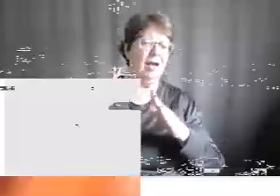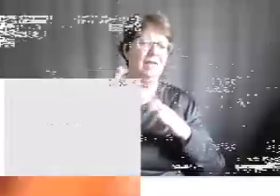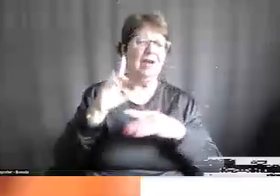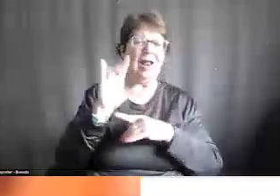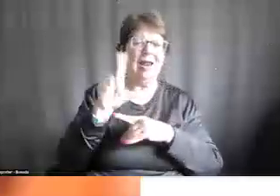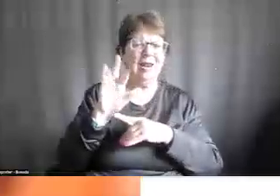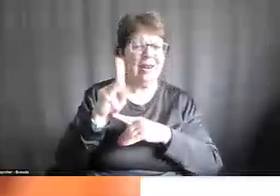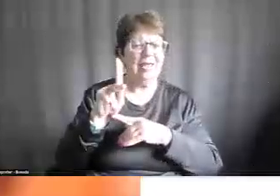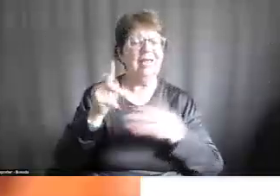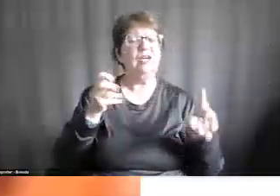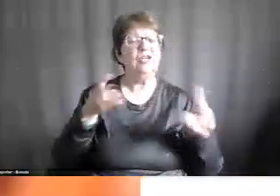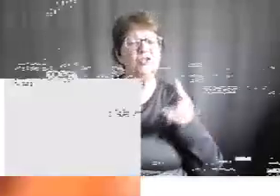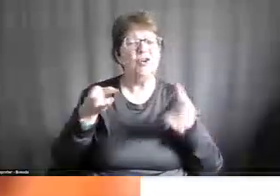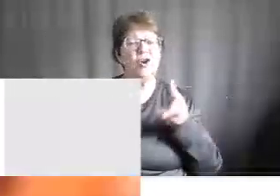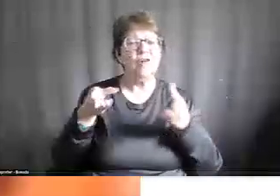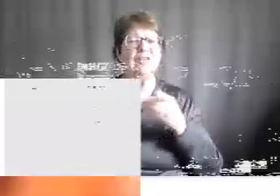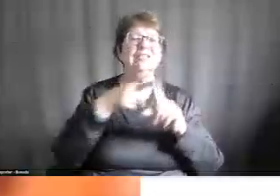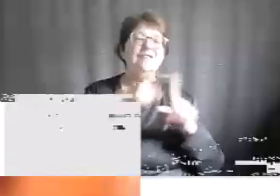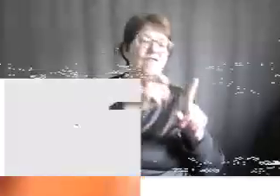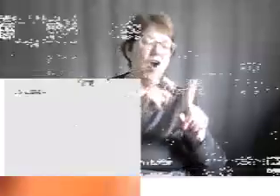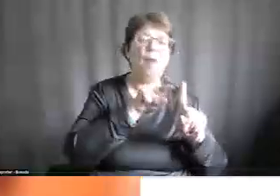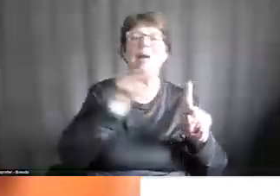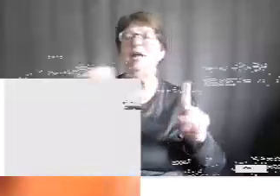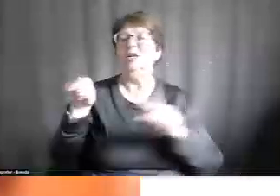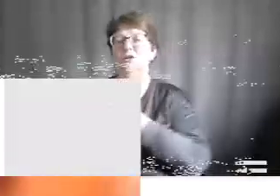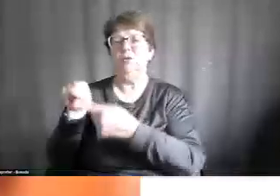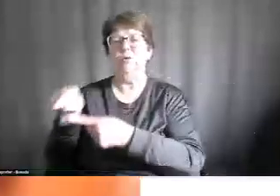Boardroom: from and to the South 4th Street base only.